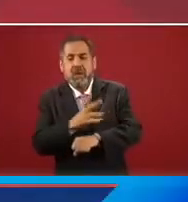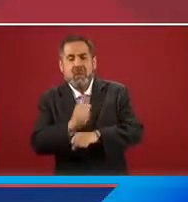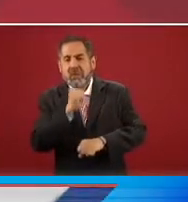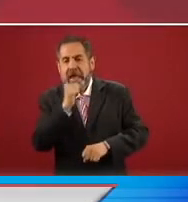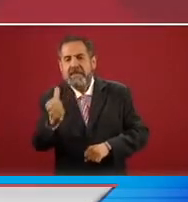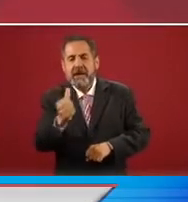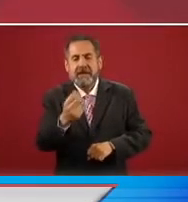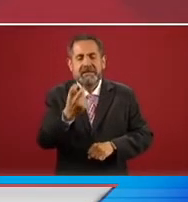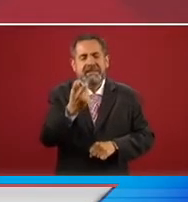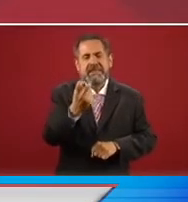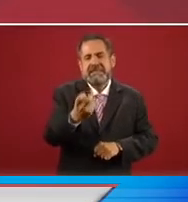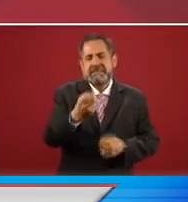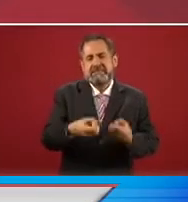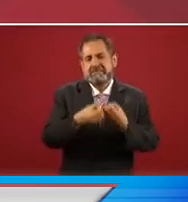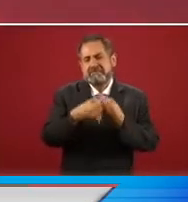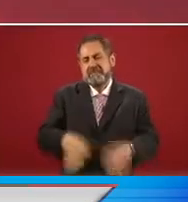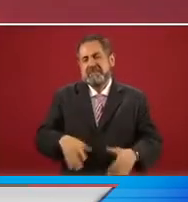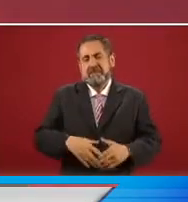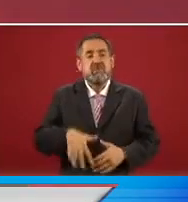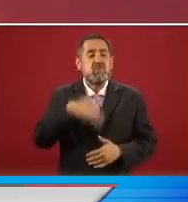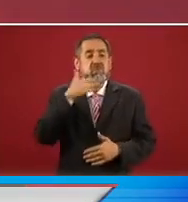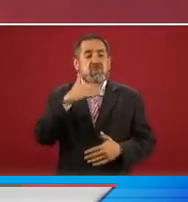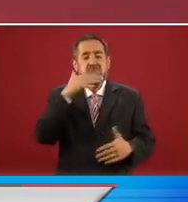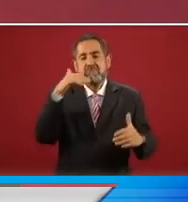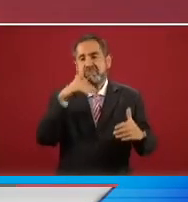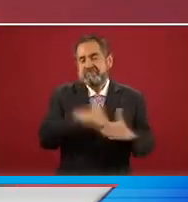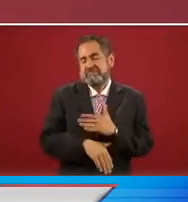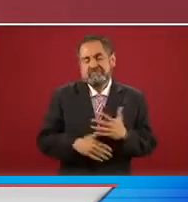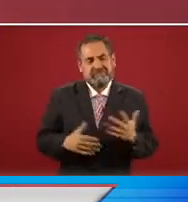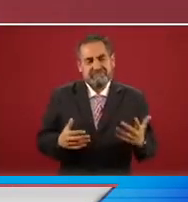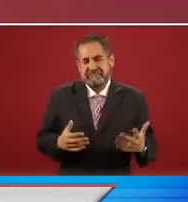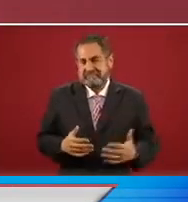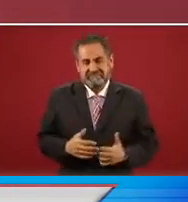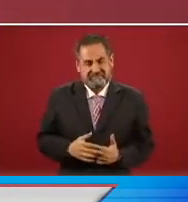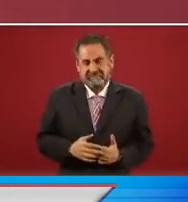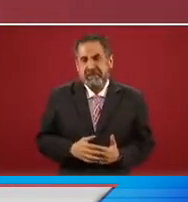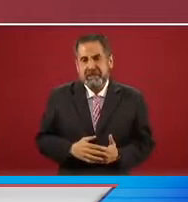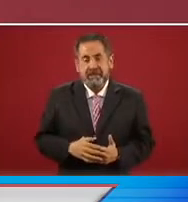3. Pro raffle businessmen President announces that after dinner last night